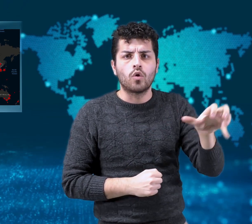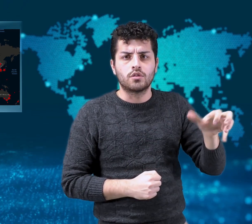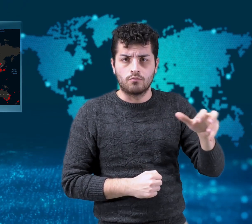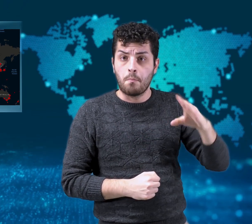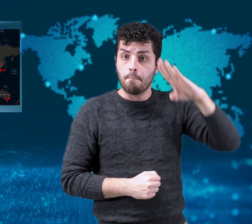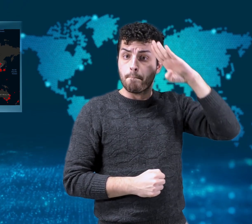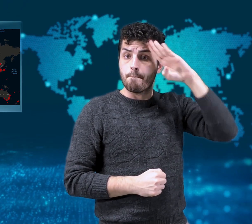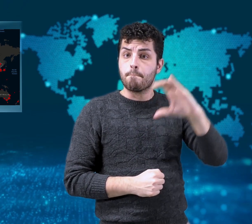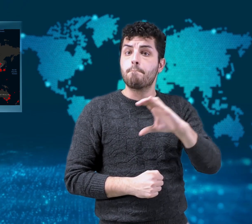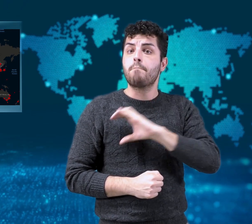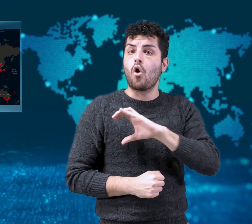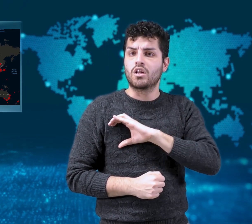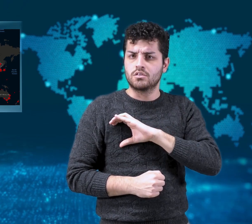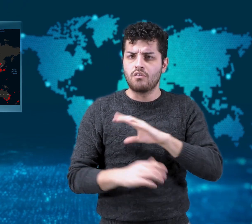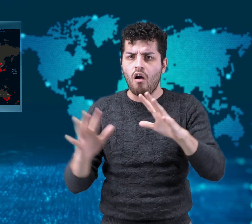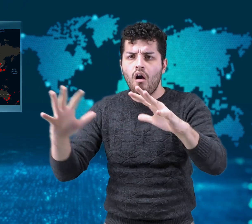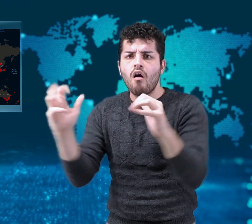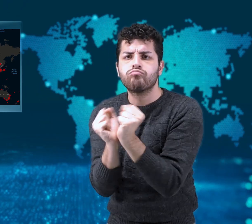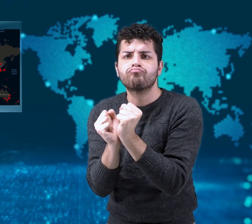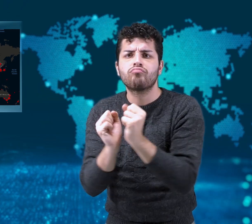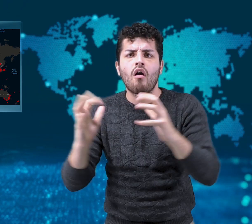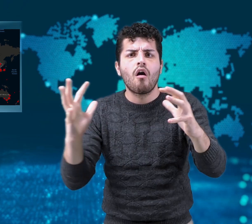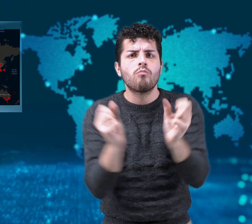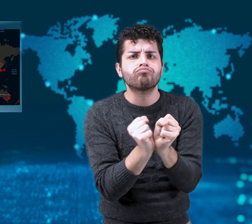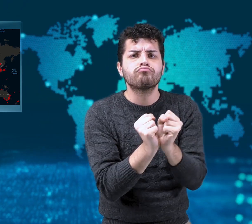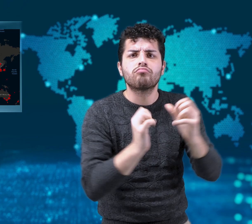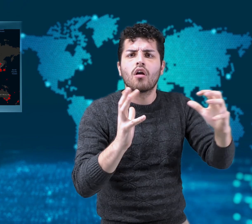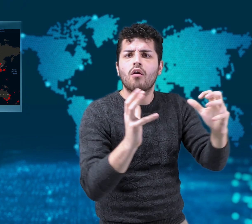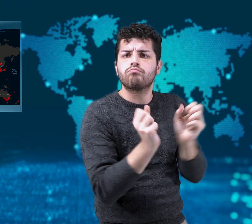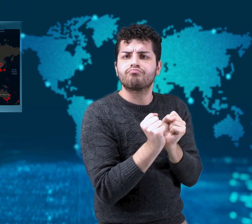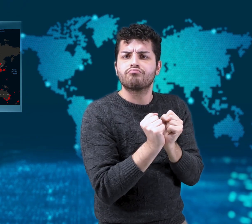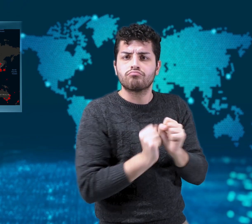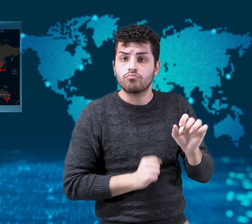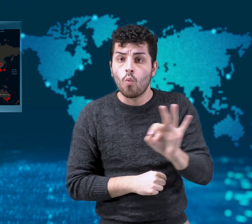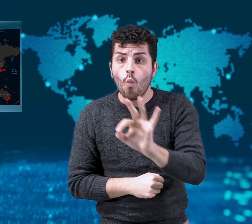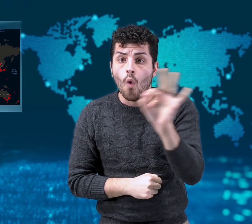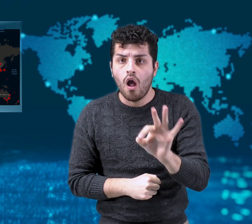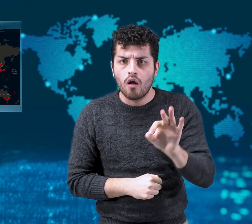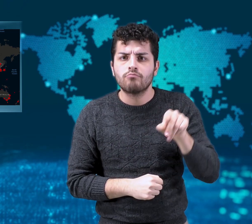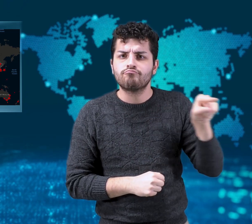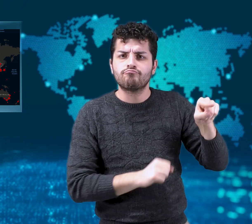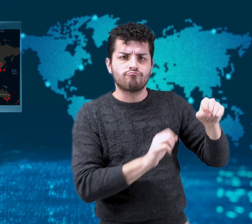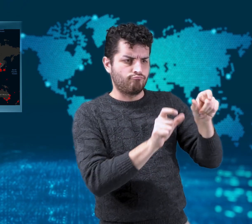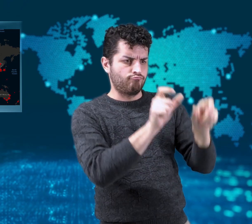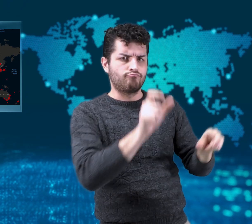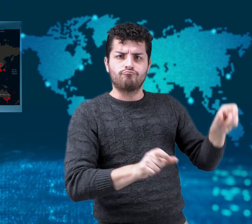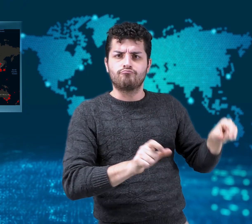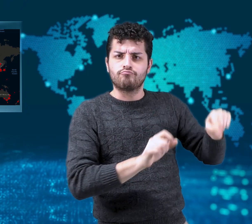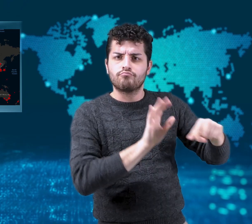Italy reported 10,000 deaths in just one month.